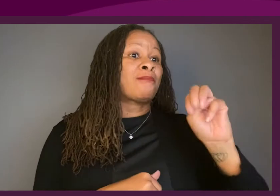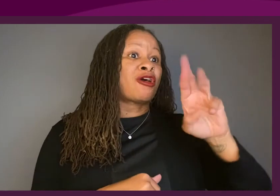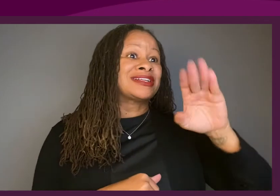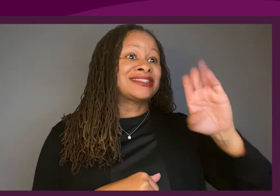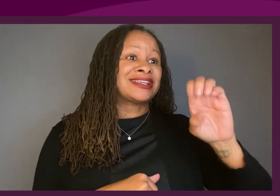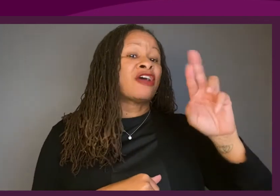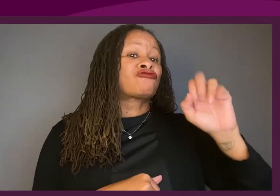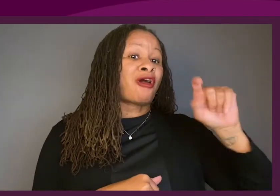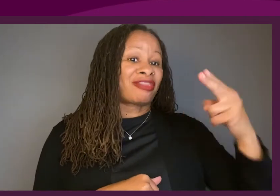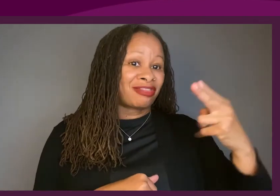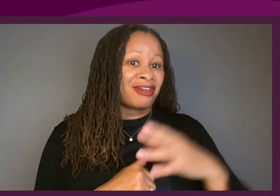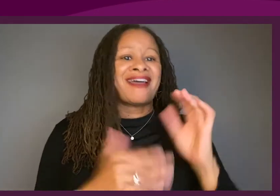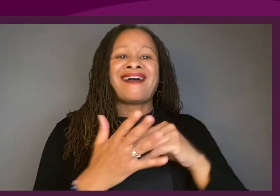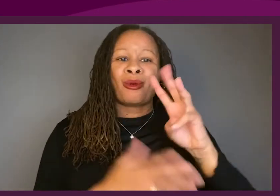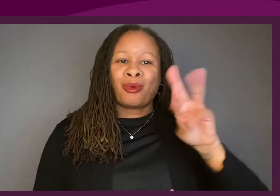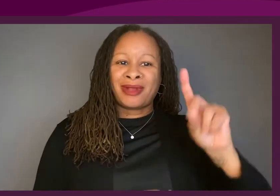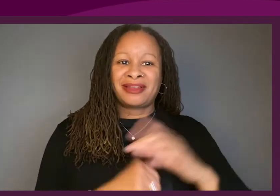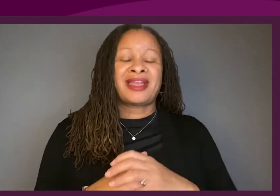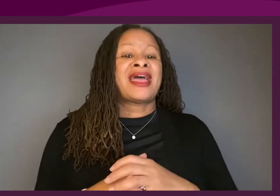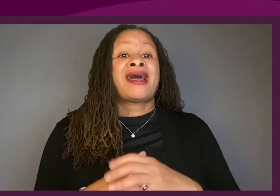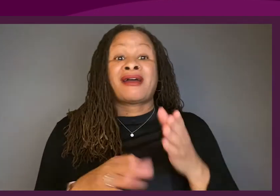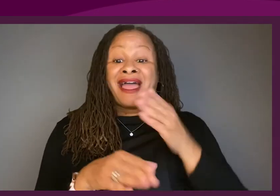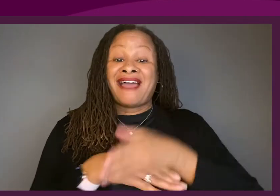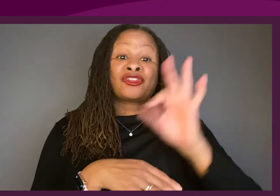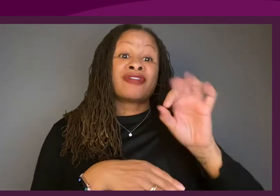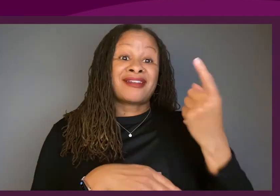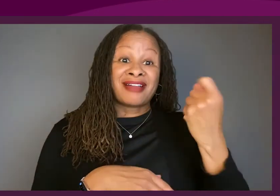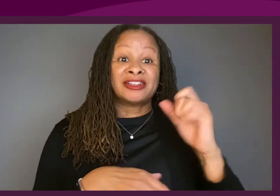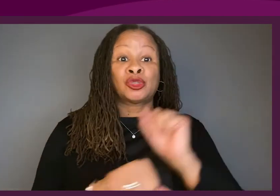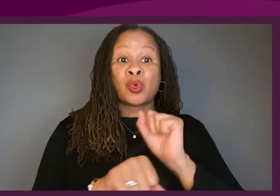Following the 9/11 terrorist attacks, Marcie worked to improve emergency preparation and